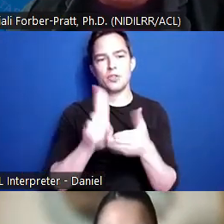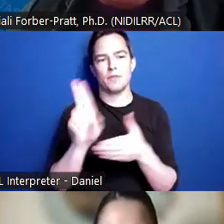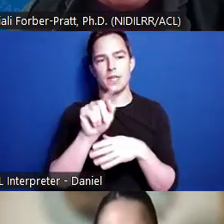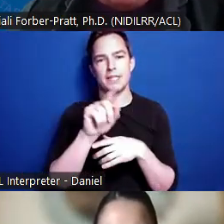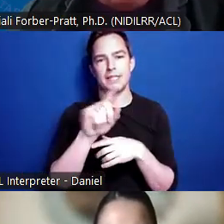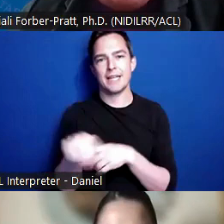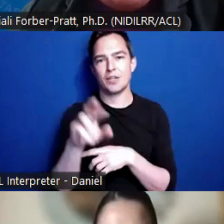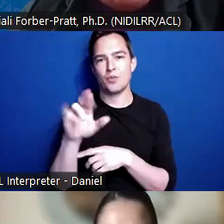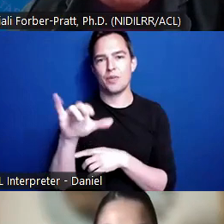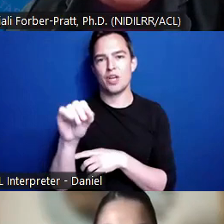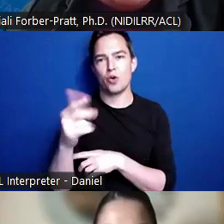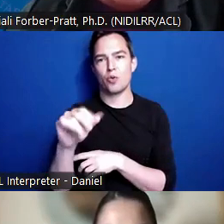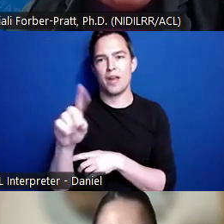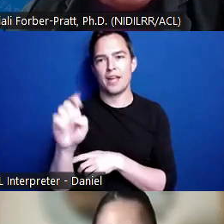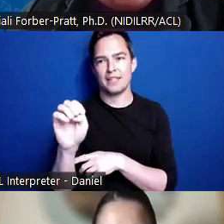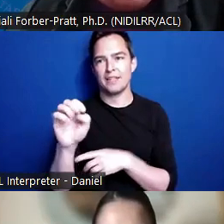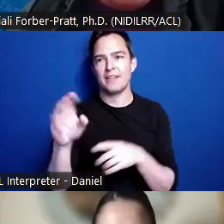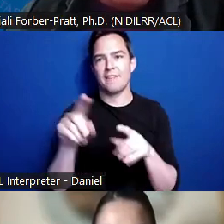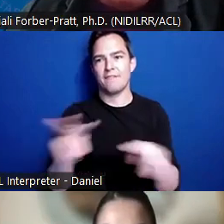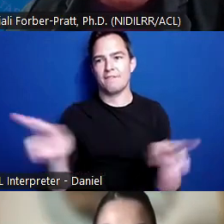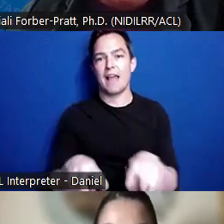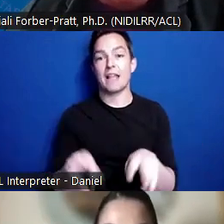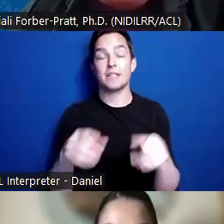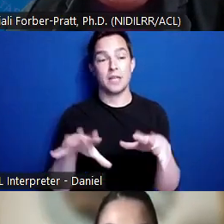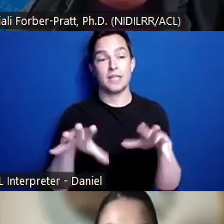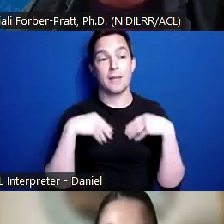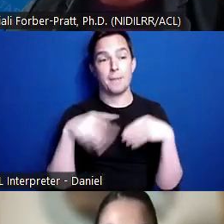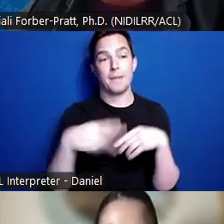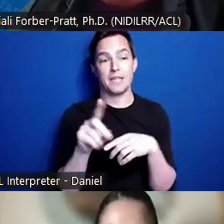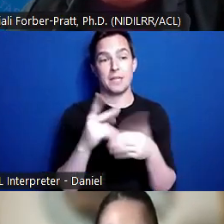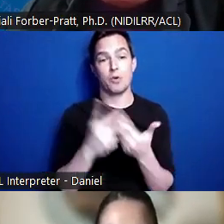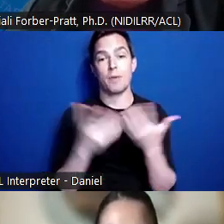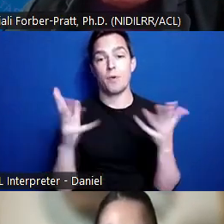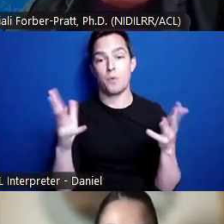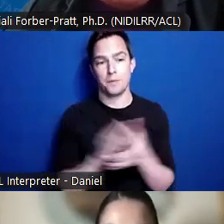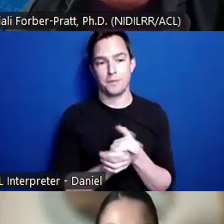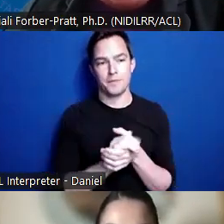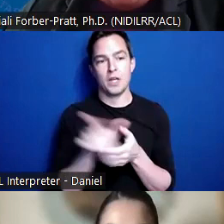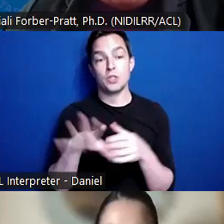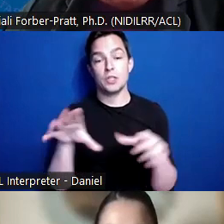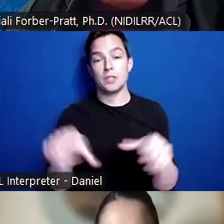Grande Valley and has been accepted into a PhD program. She's done some neat work with a business